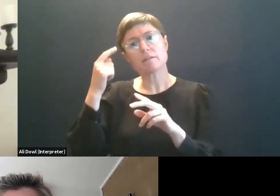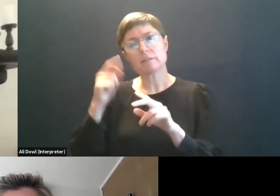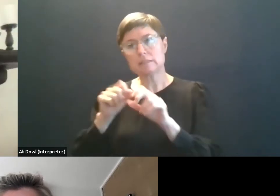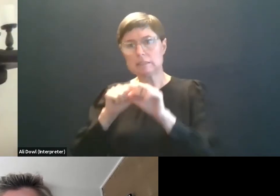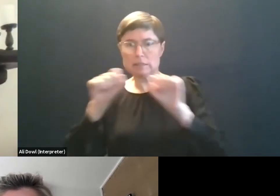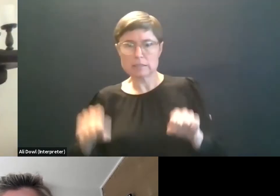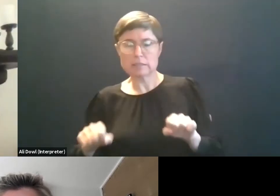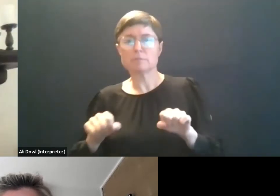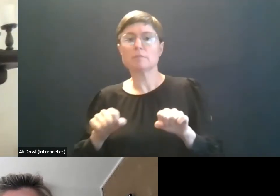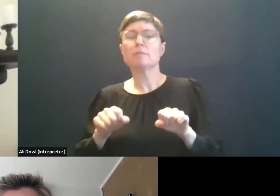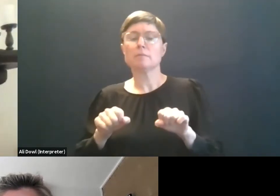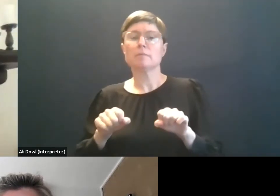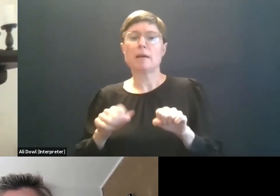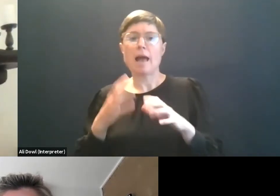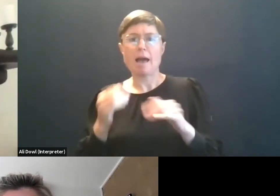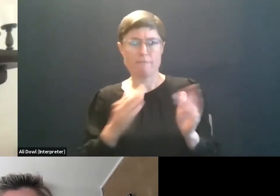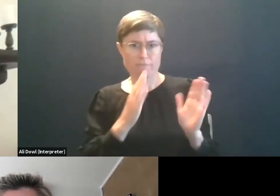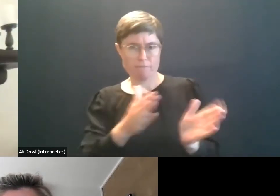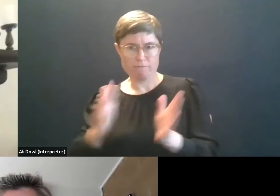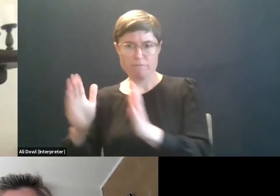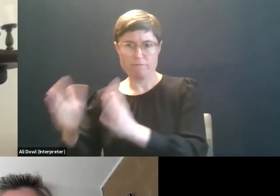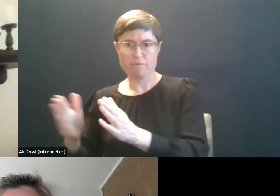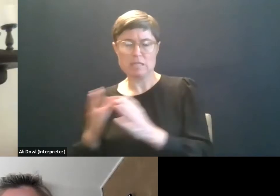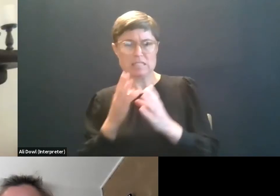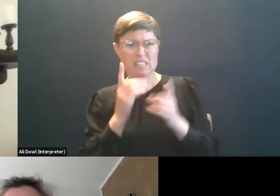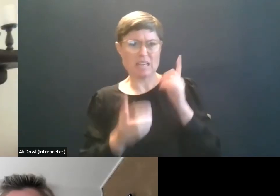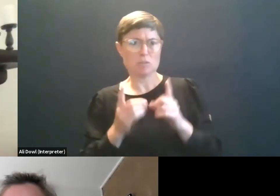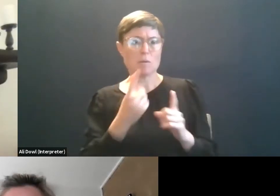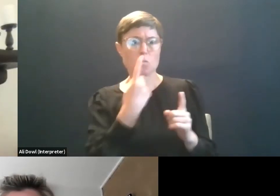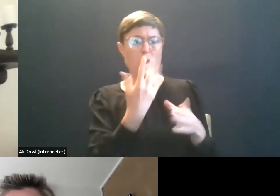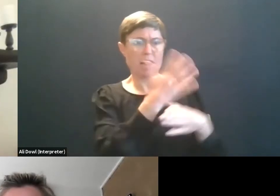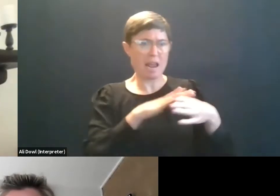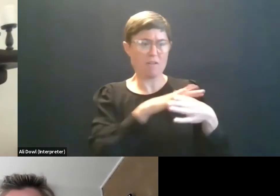care - at the moment a number of those steps are missing so we've got to build that so